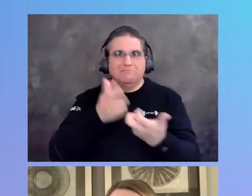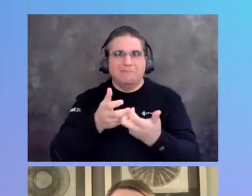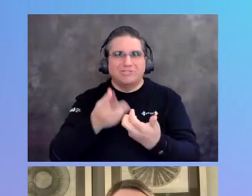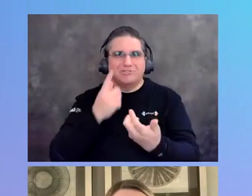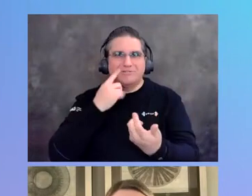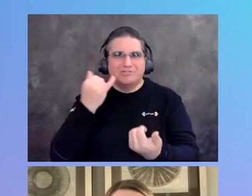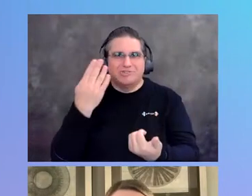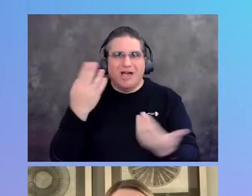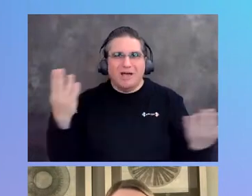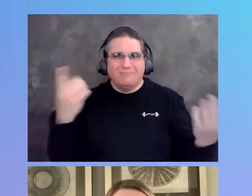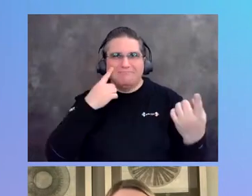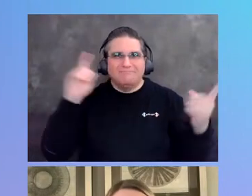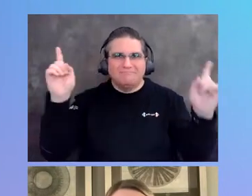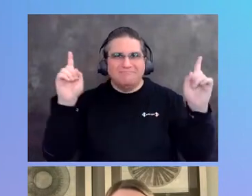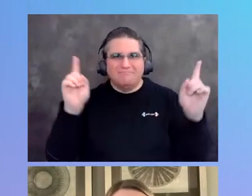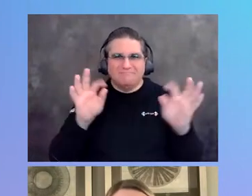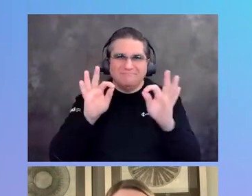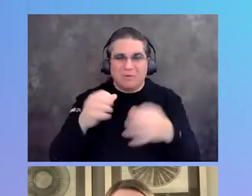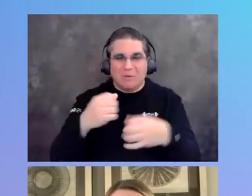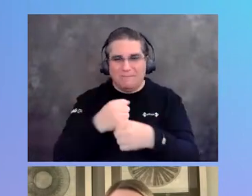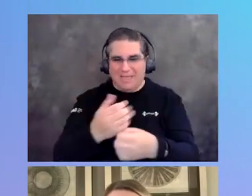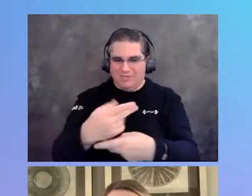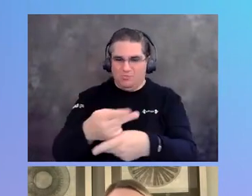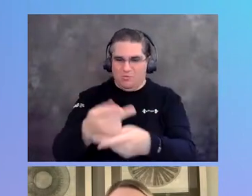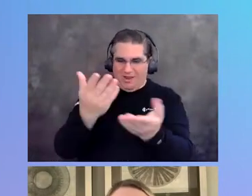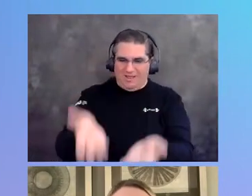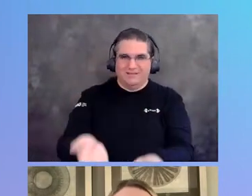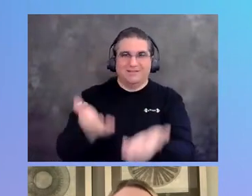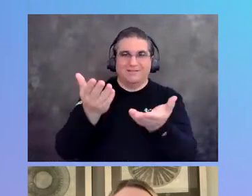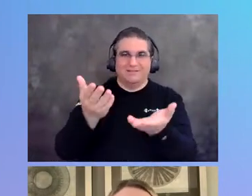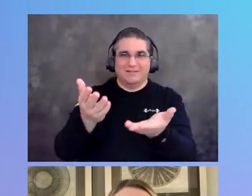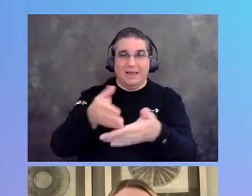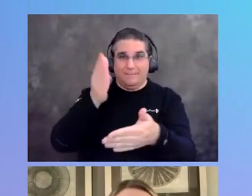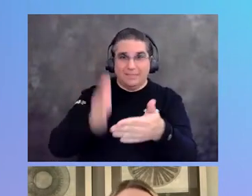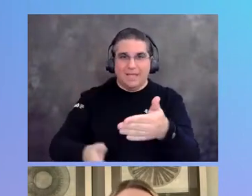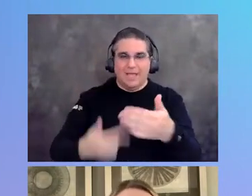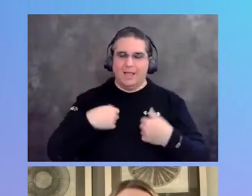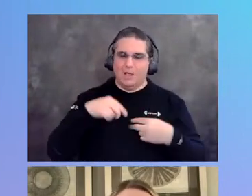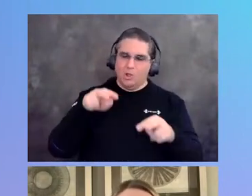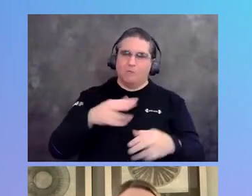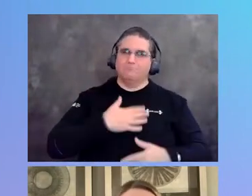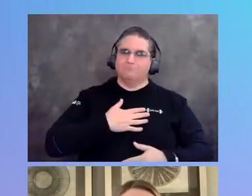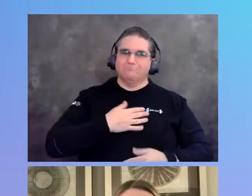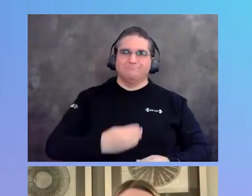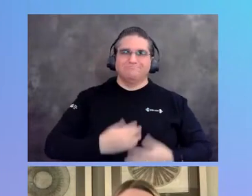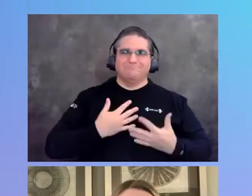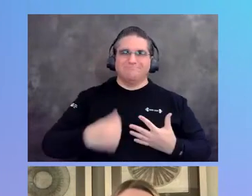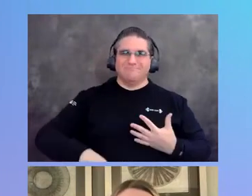to do. Um, it produces a great product. And at the end you can be proud of your hard work. But